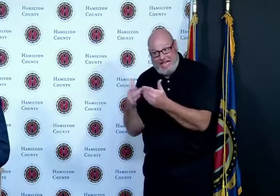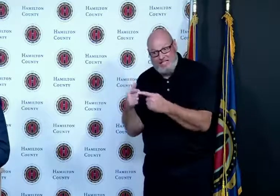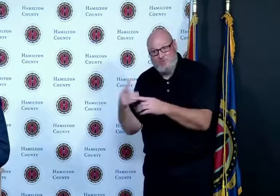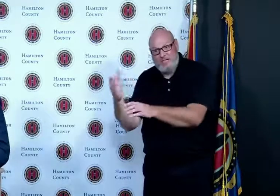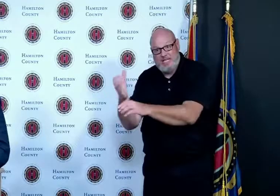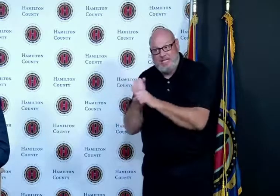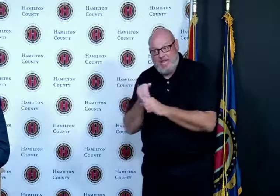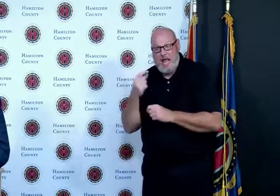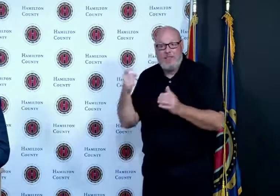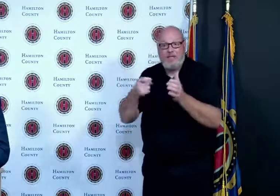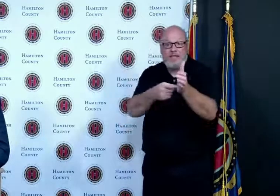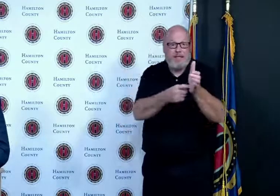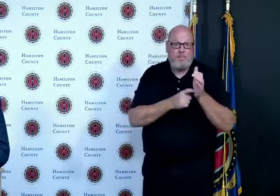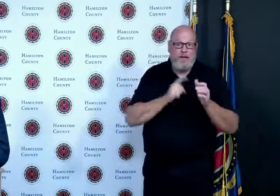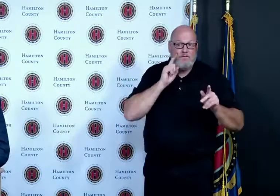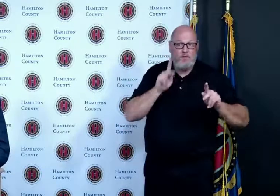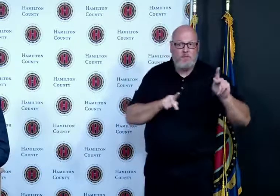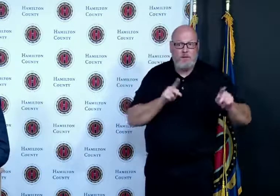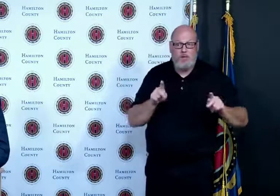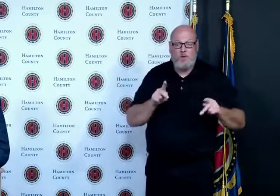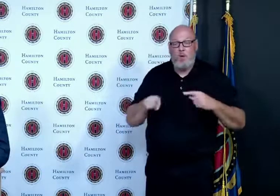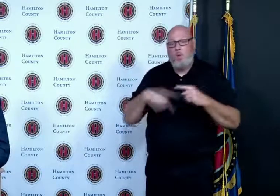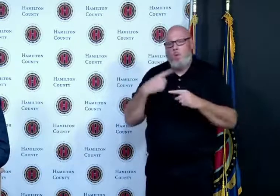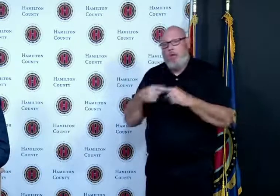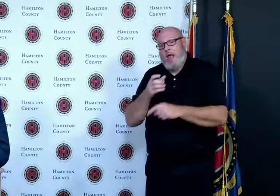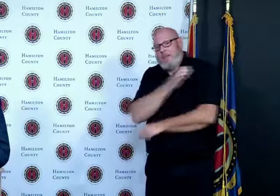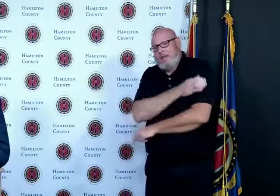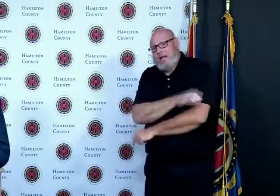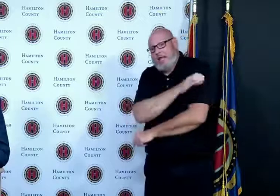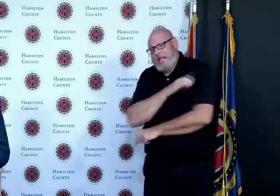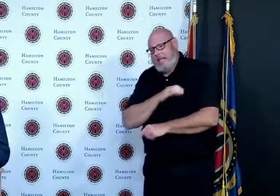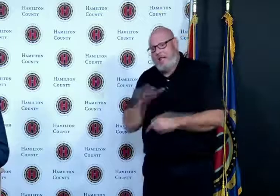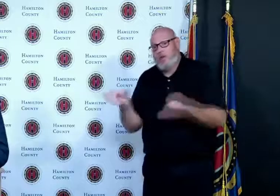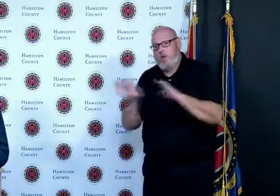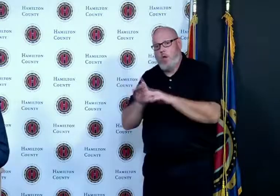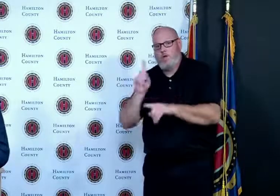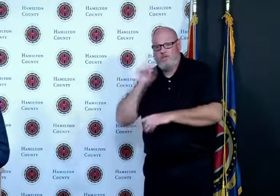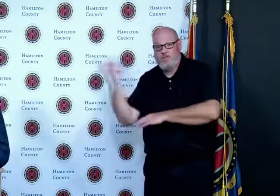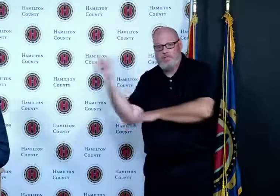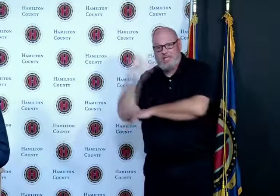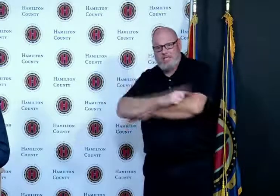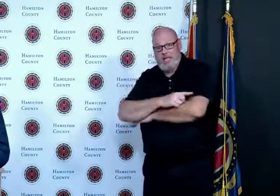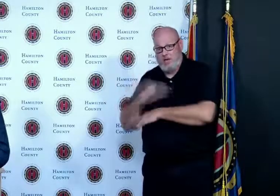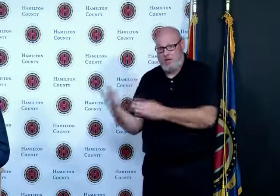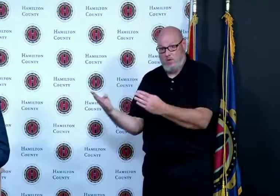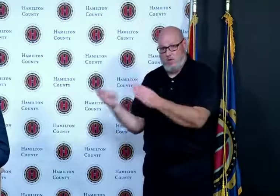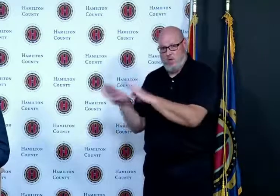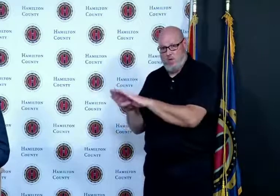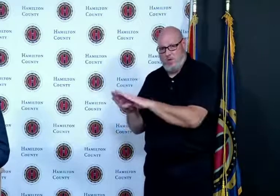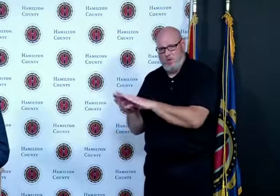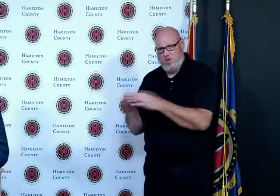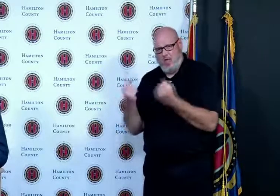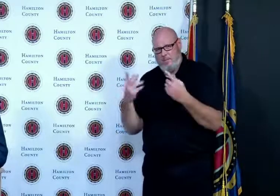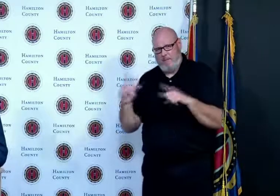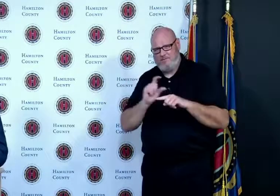once the clinics are done for the day are there doses that don't get used and and did those get